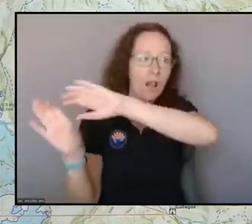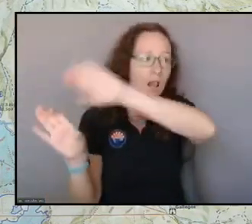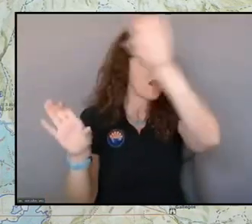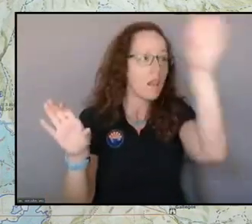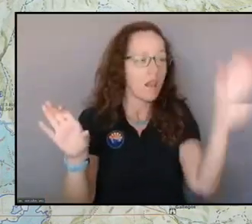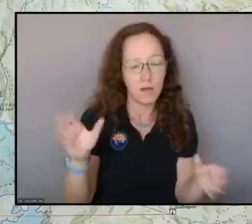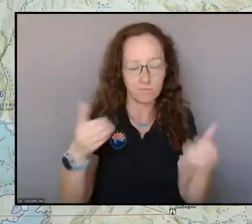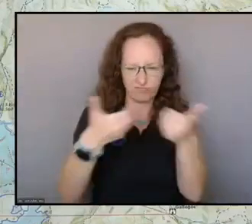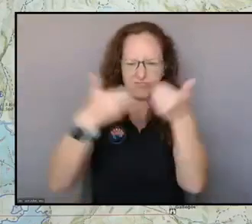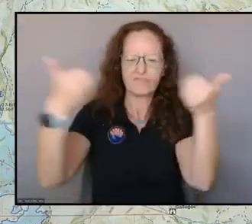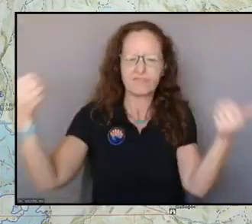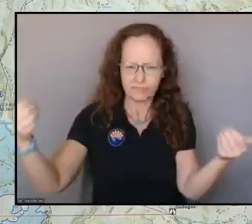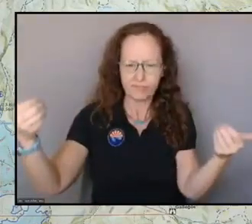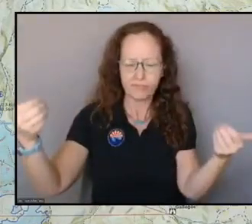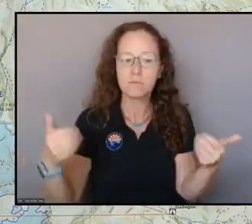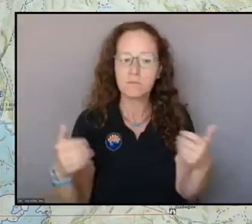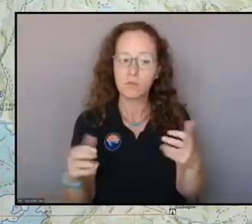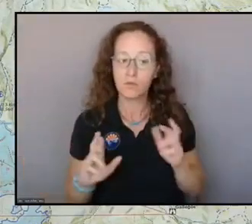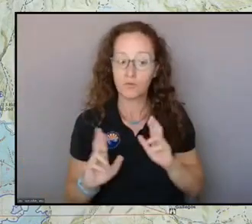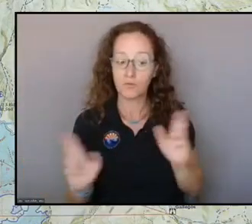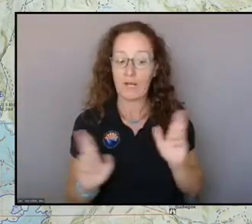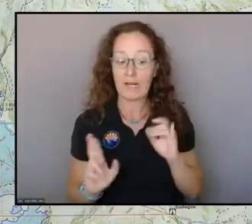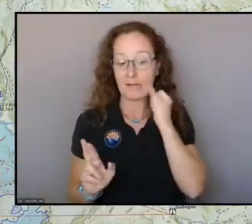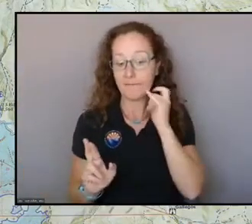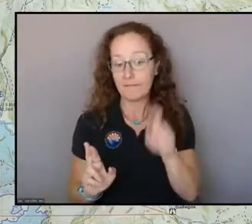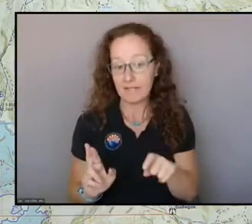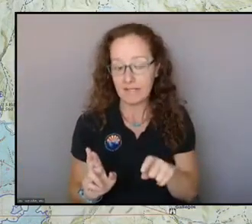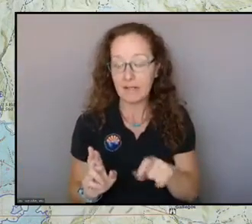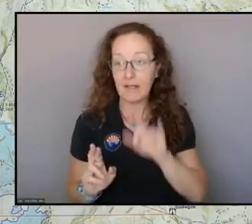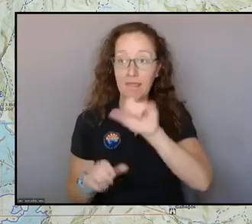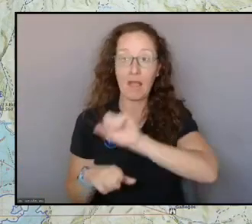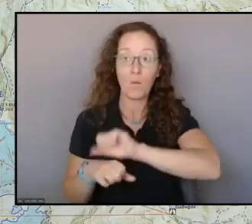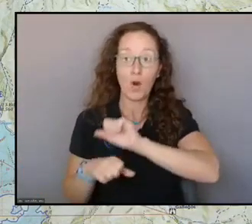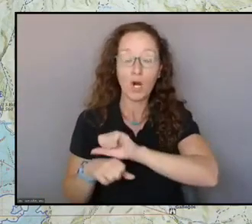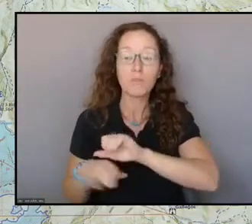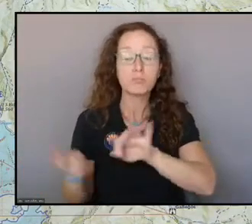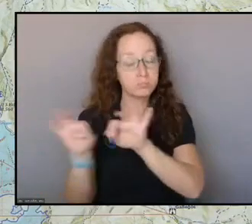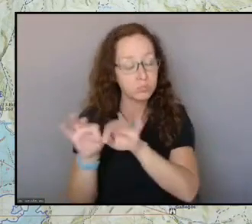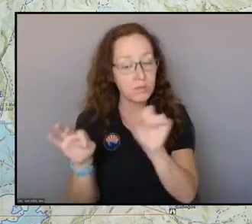SO THE WORK ON THOSE LINES IS IMPORTANT, BUT IT IS NOT AS URGENT AS IT WAS BEFORE.